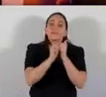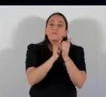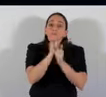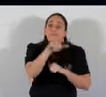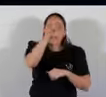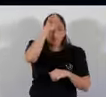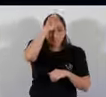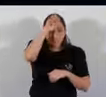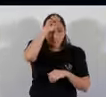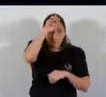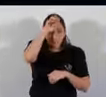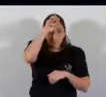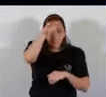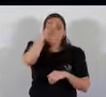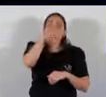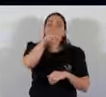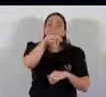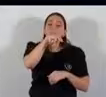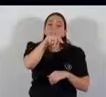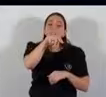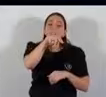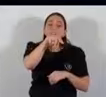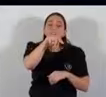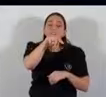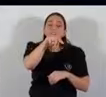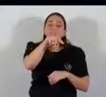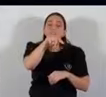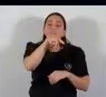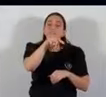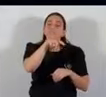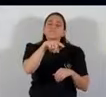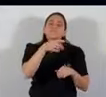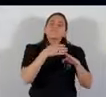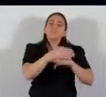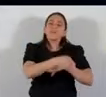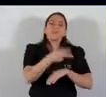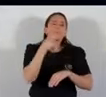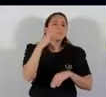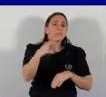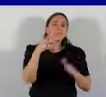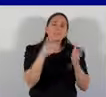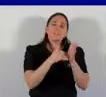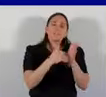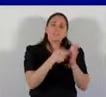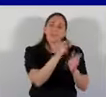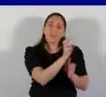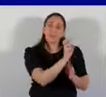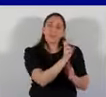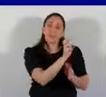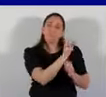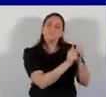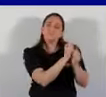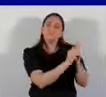He confirmed to me that today a mining company Entered a reggae for two billion dollars